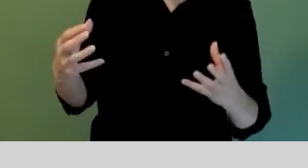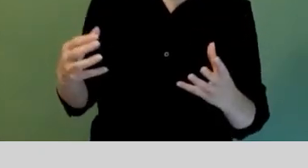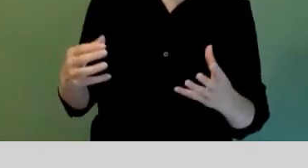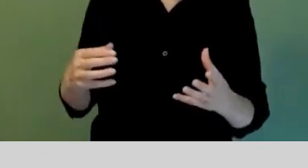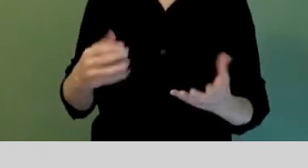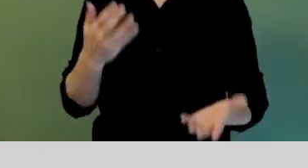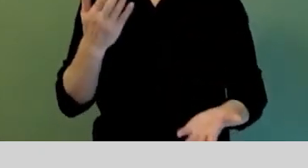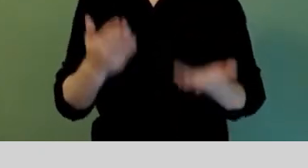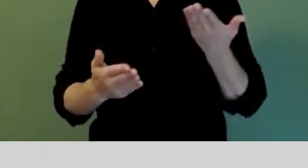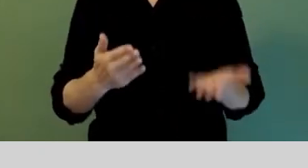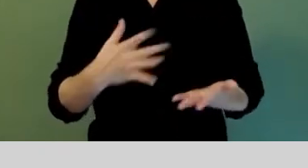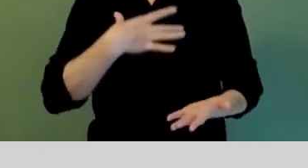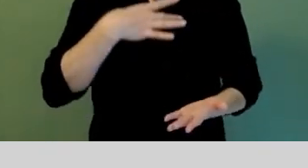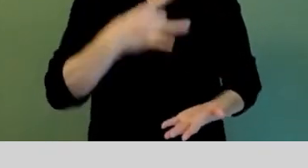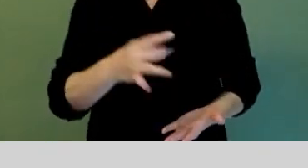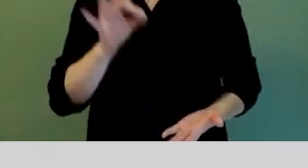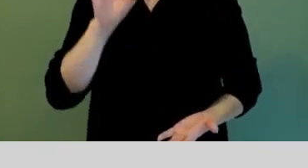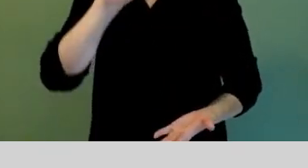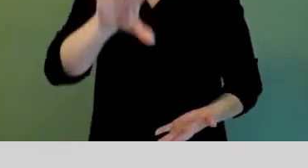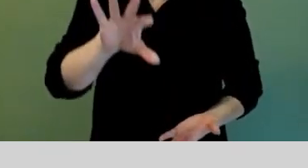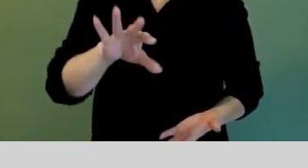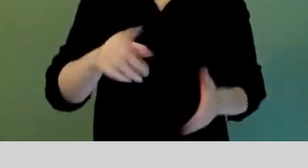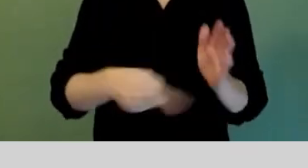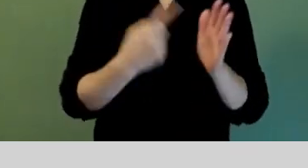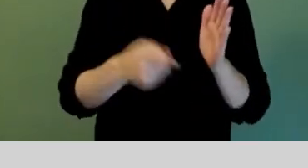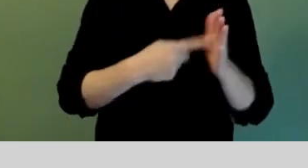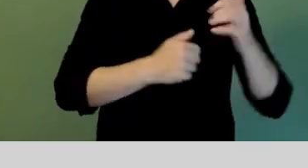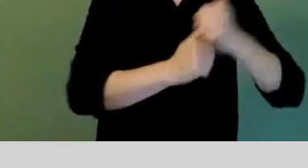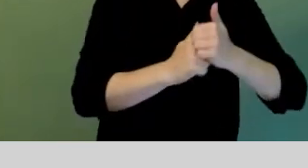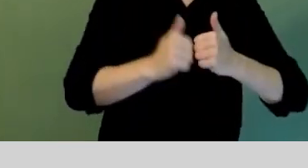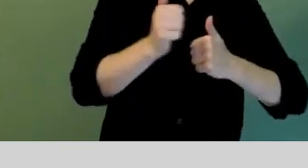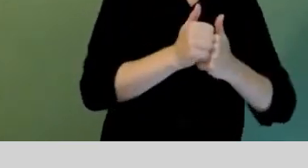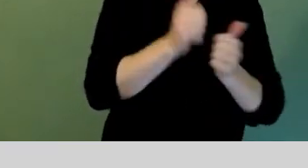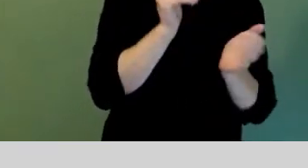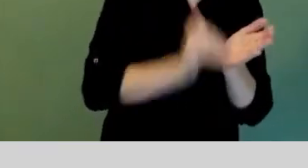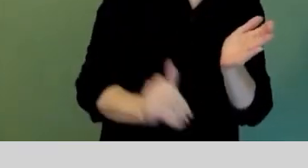there are structured repetitive behaviors that fit into the pre-call and post-call parts